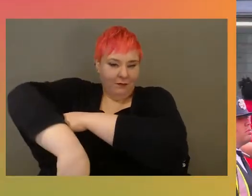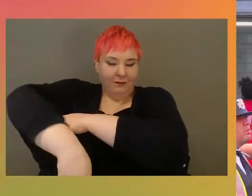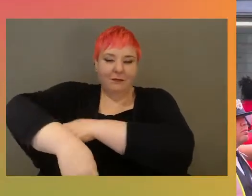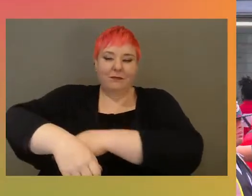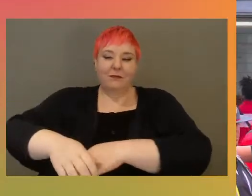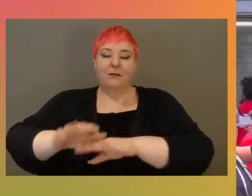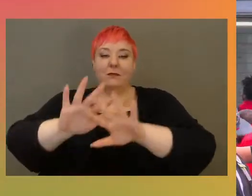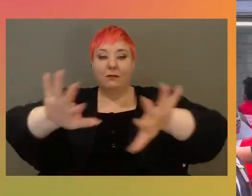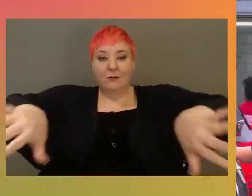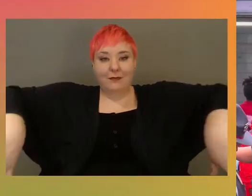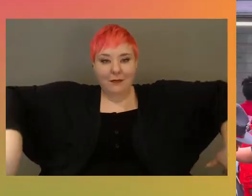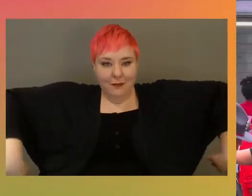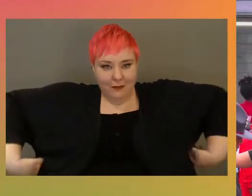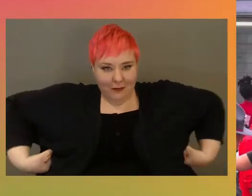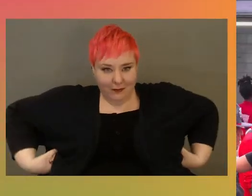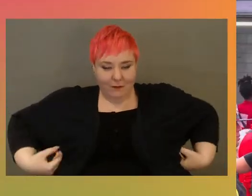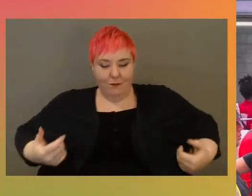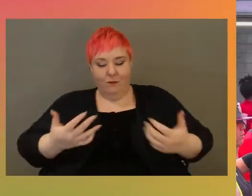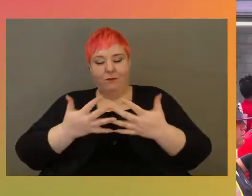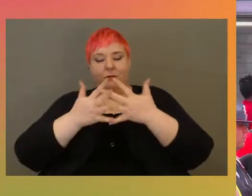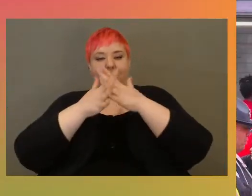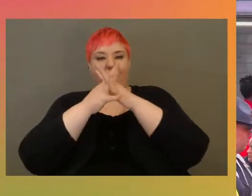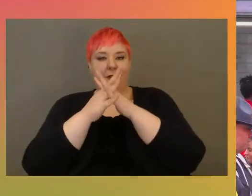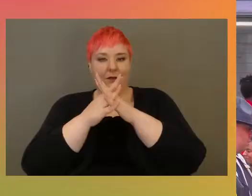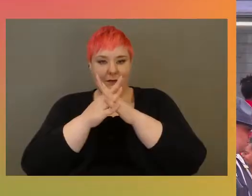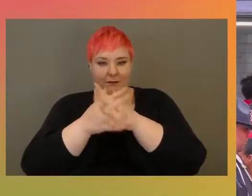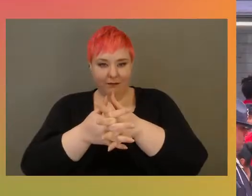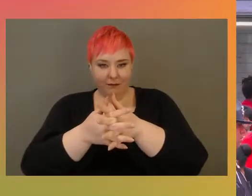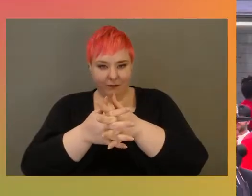SWAN DIVE FORWARD.